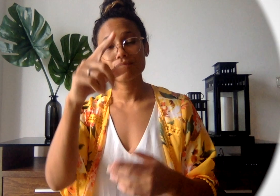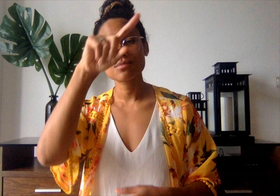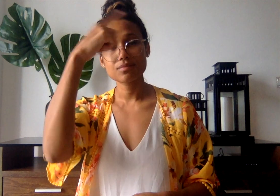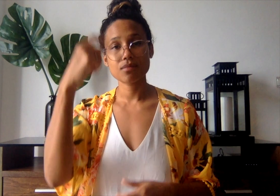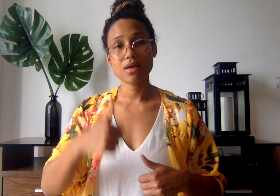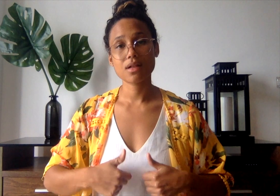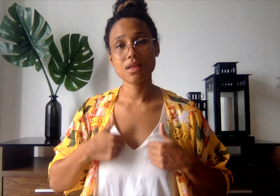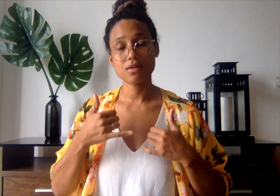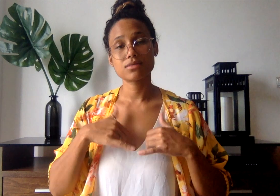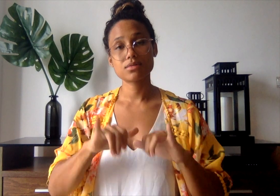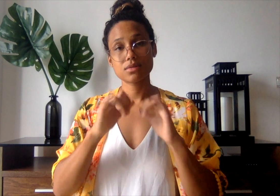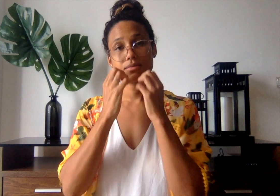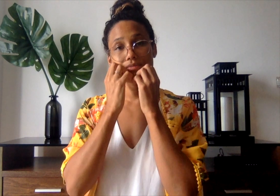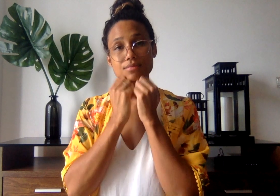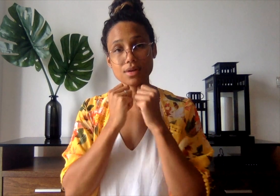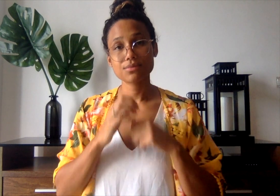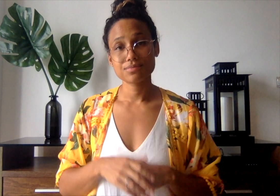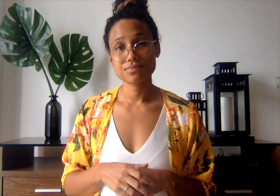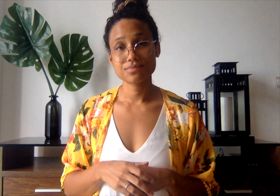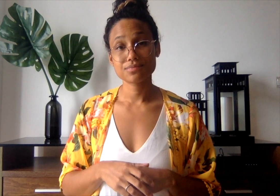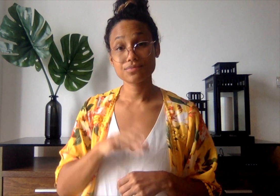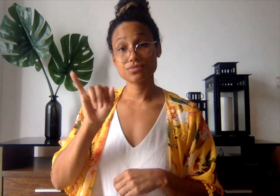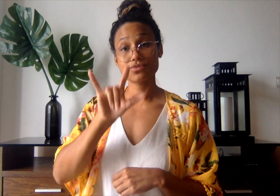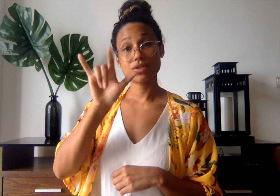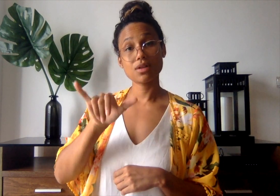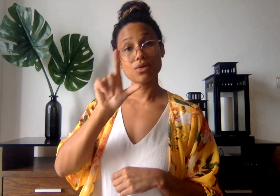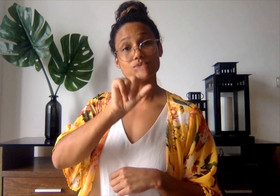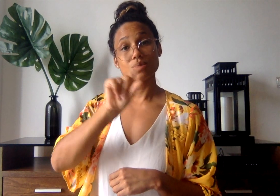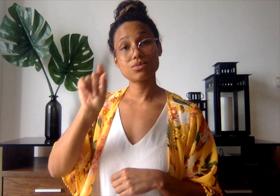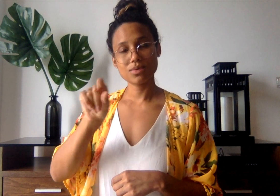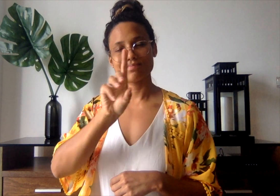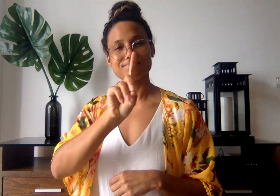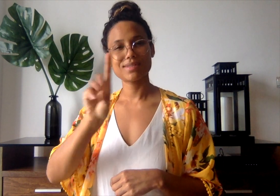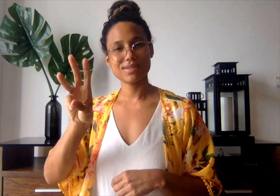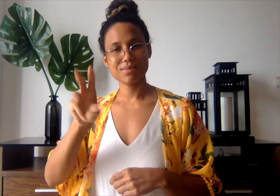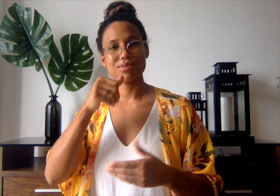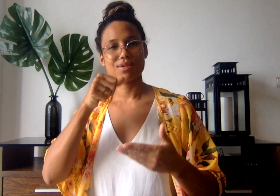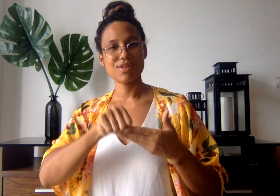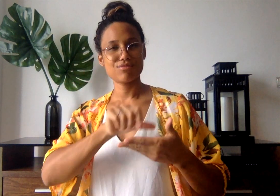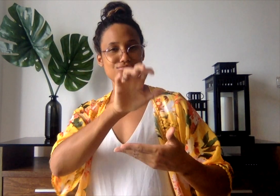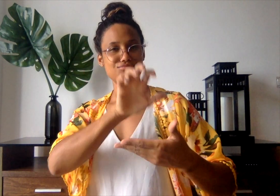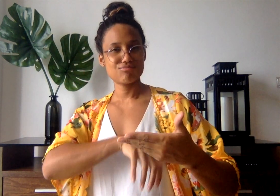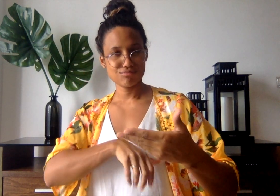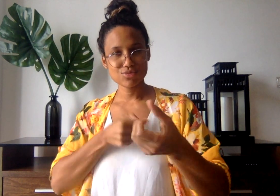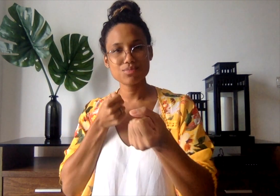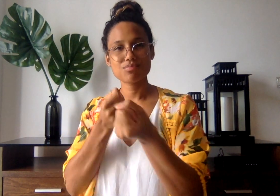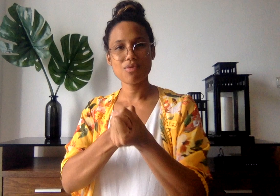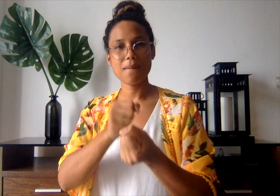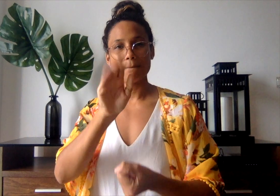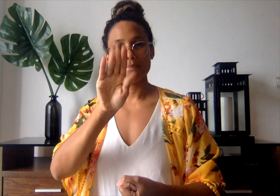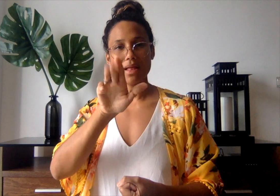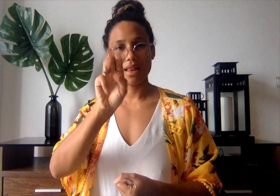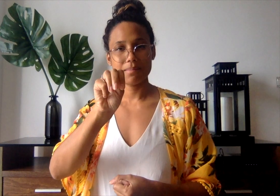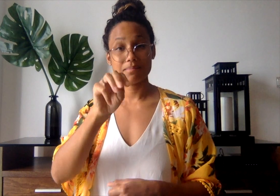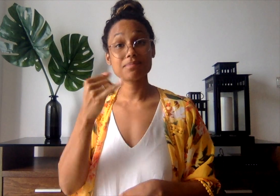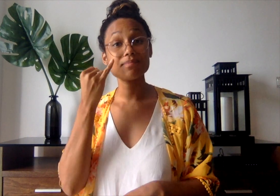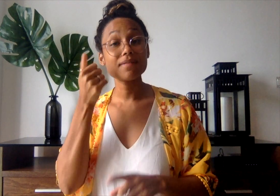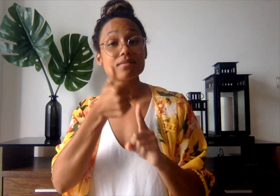Black Lives still Matter. In July 2020, we made a commitment to the Black Lives Matter movement.